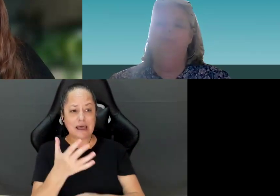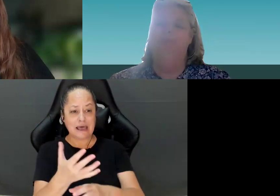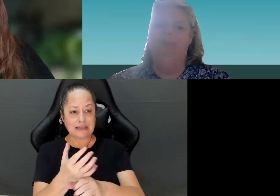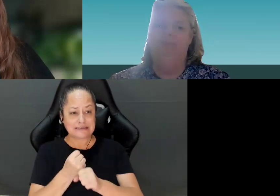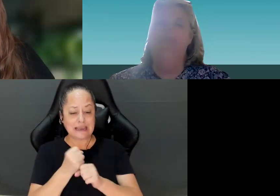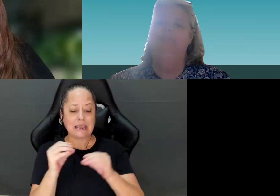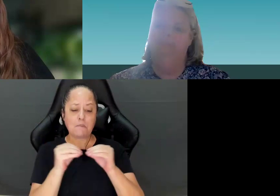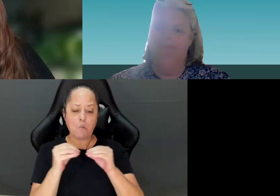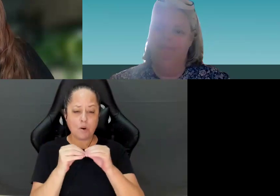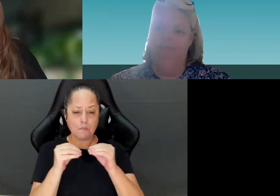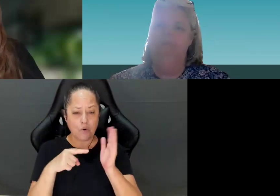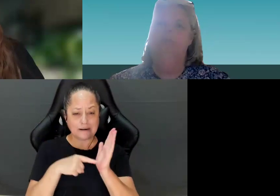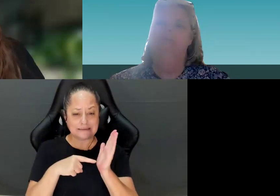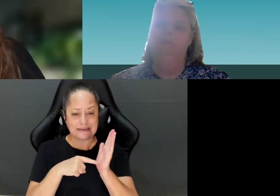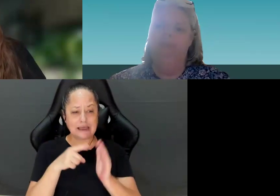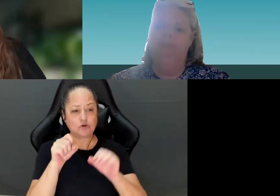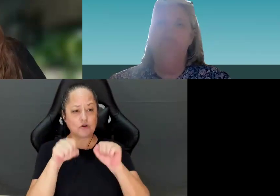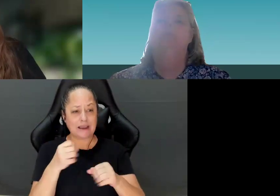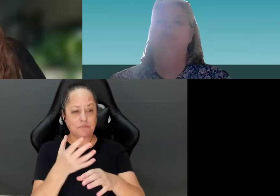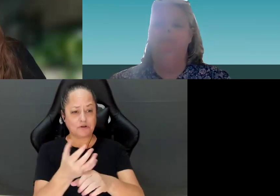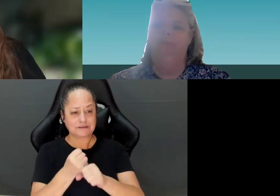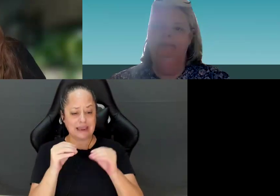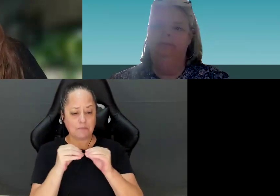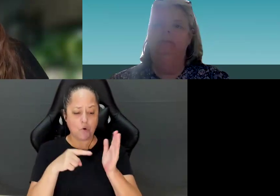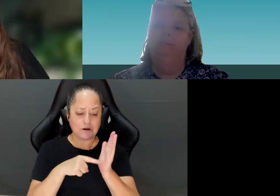and more debt or where you are able to take on more debt if you need to.